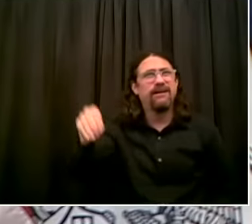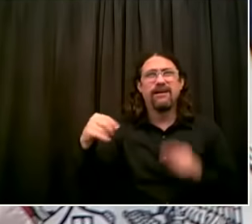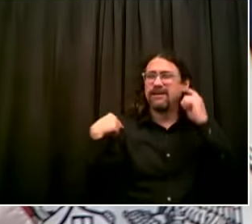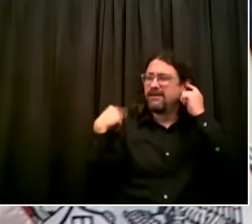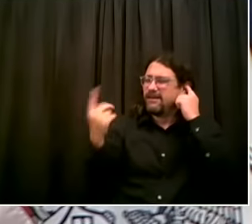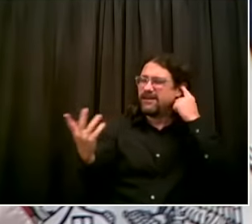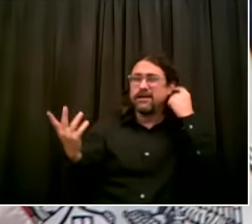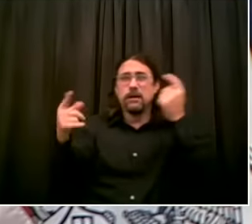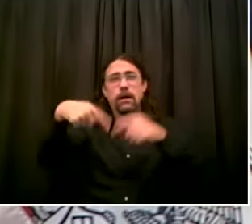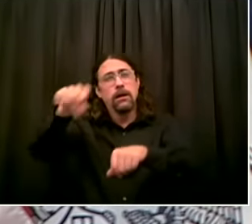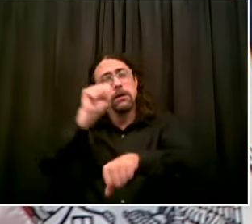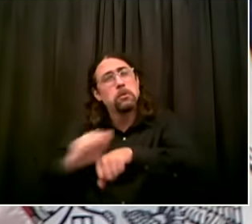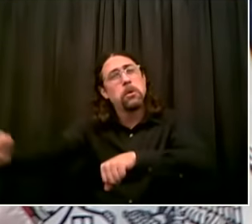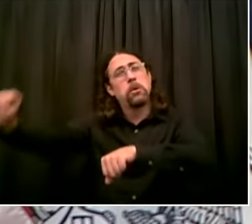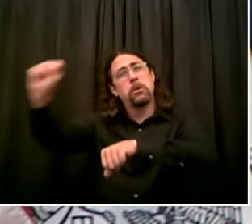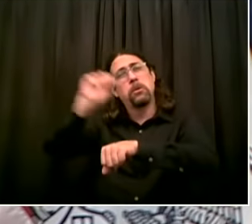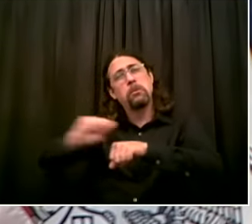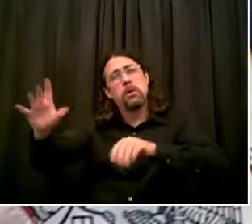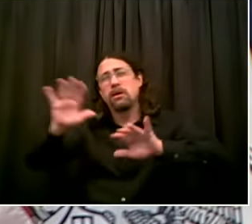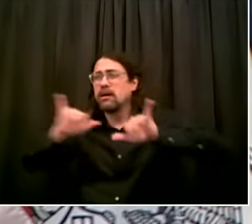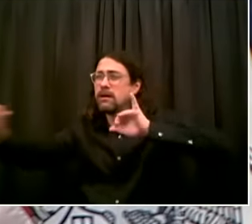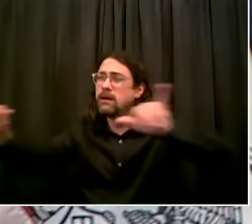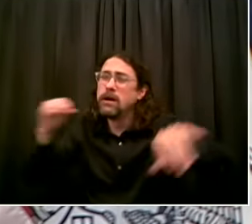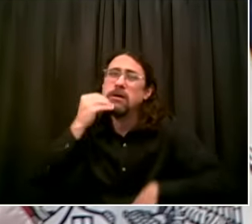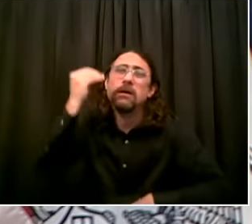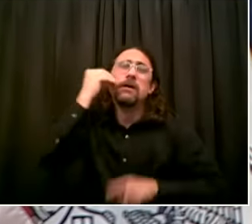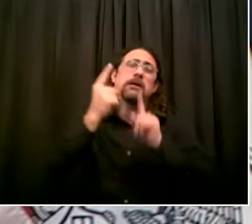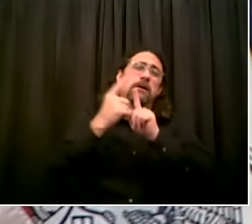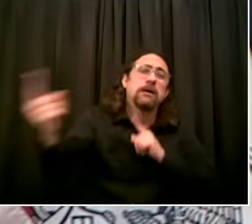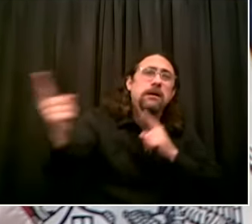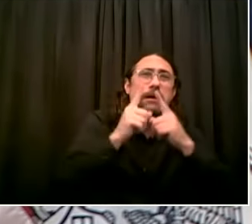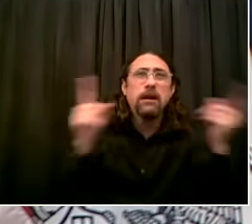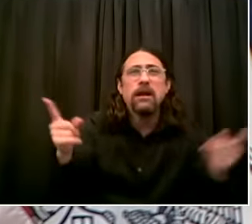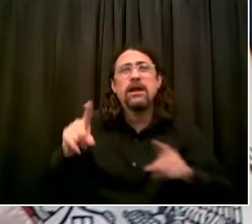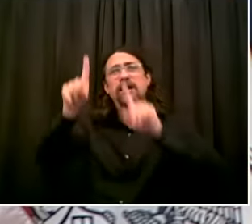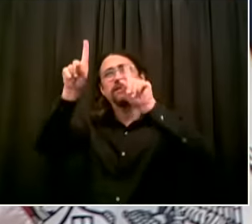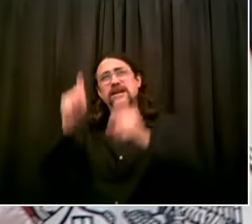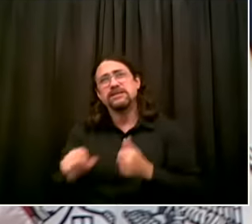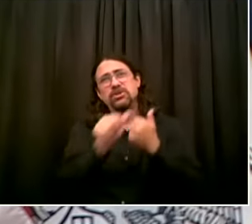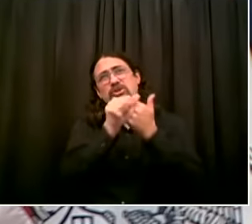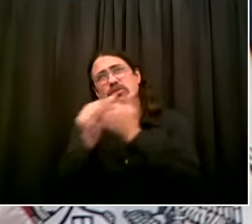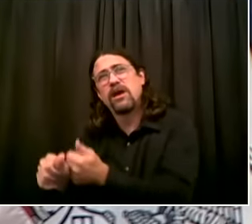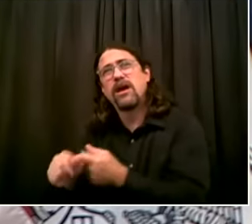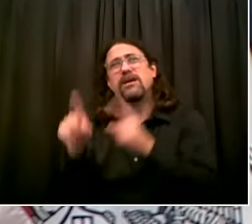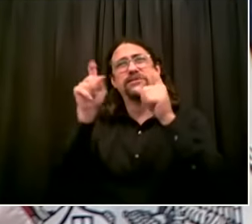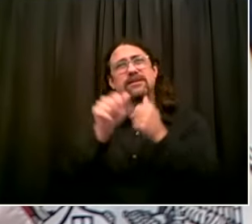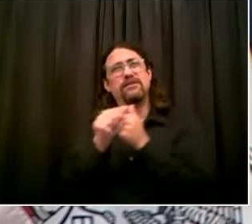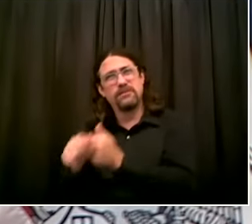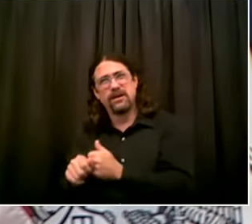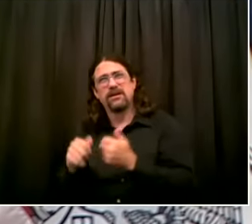FOR CORONAVIRUS IS ONE 38.%. NOW WE STILL OBVIOUSLY HAVE A